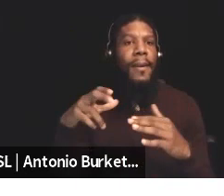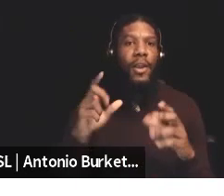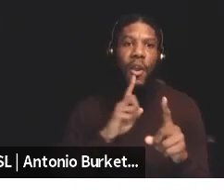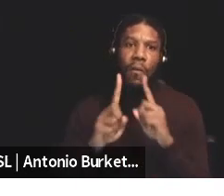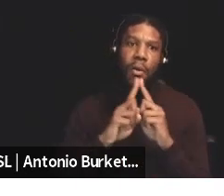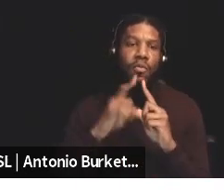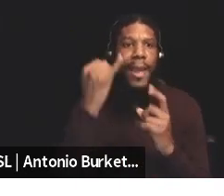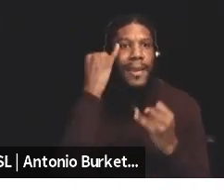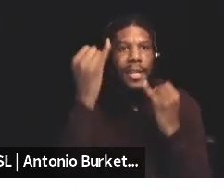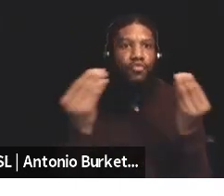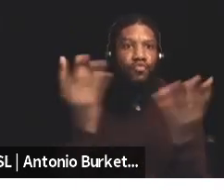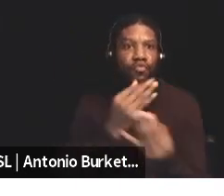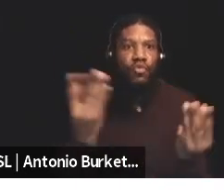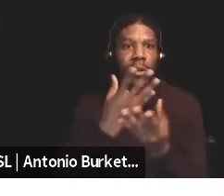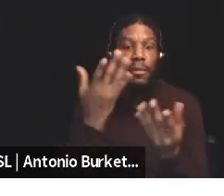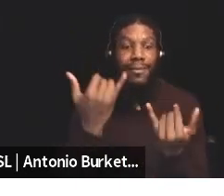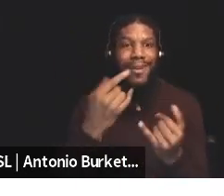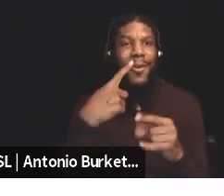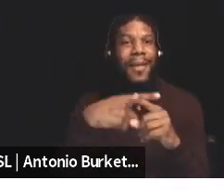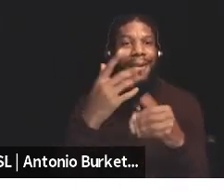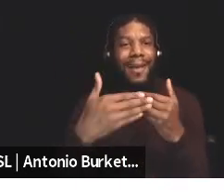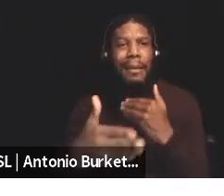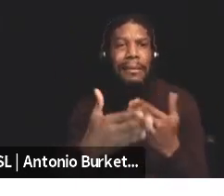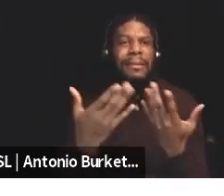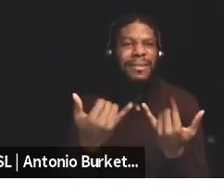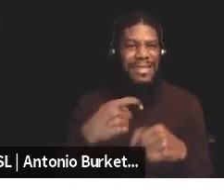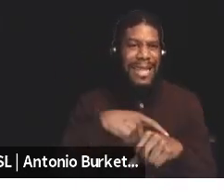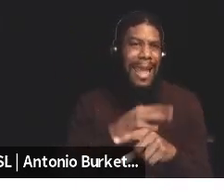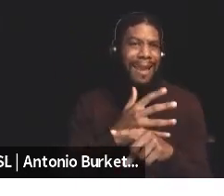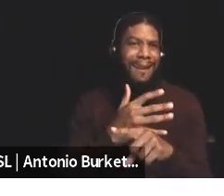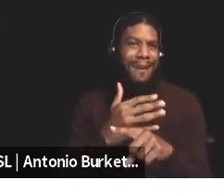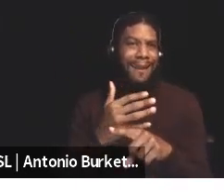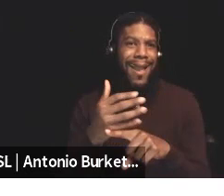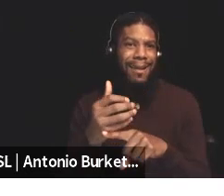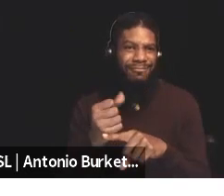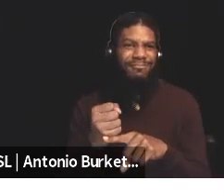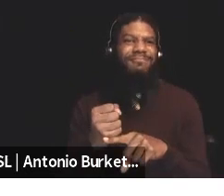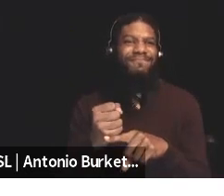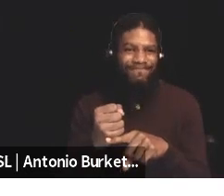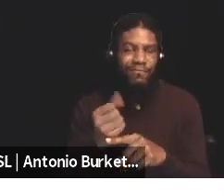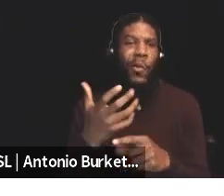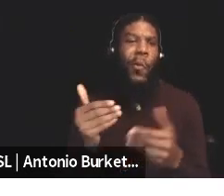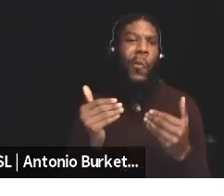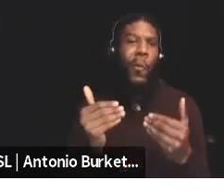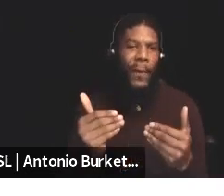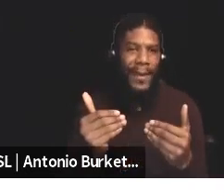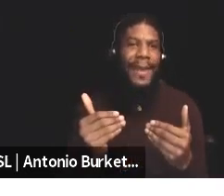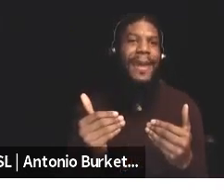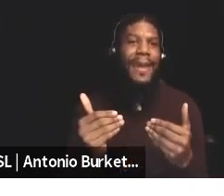for moving forward. But I want to be mindful of the time, so I'm going to go ahead and share